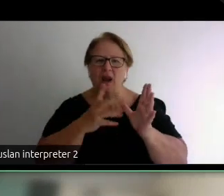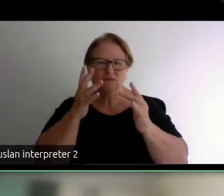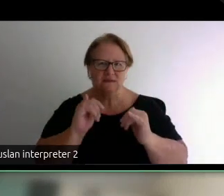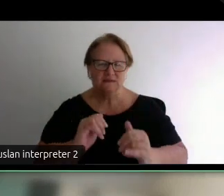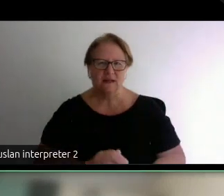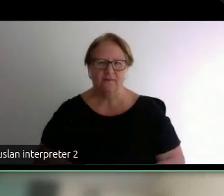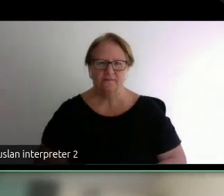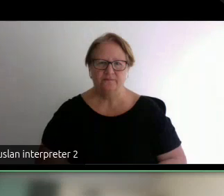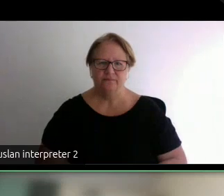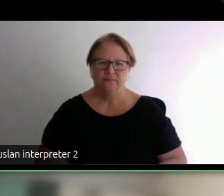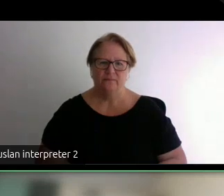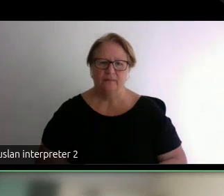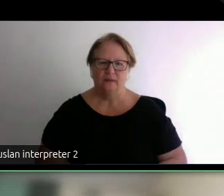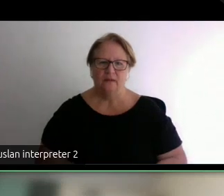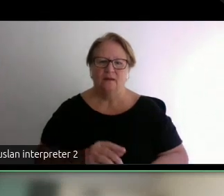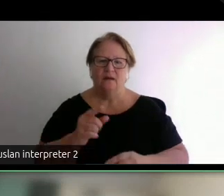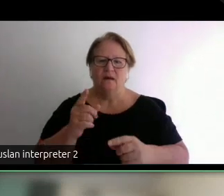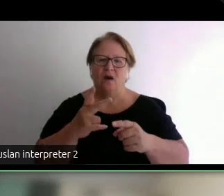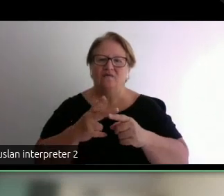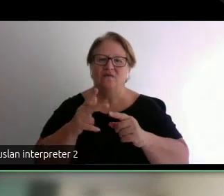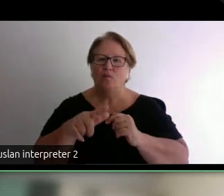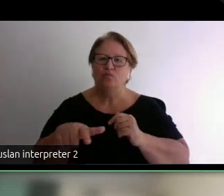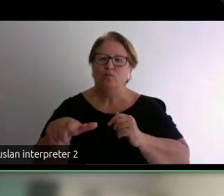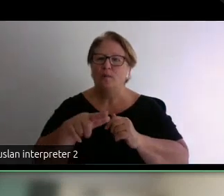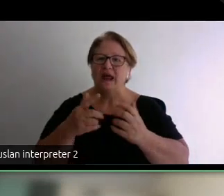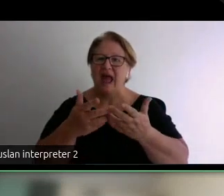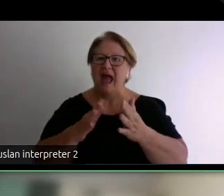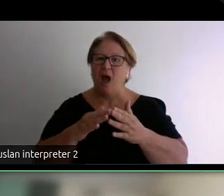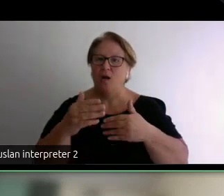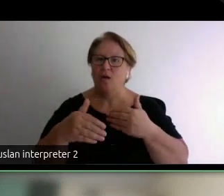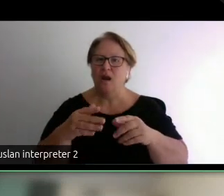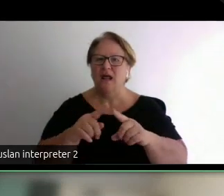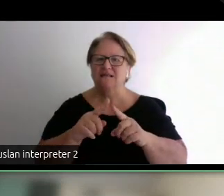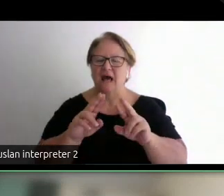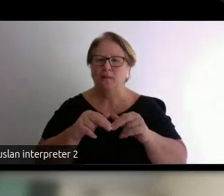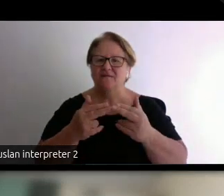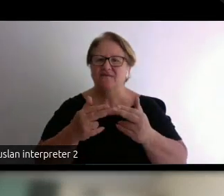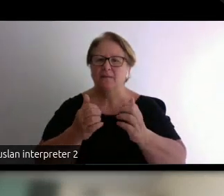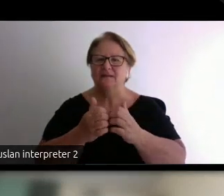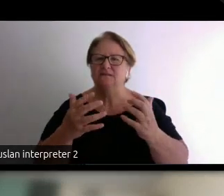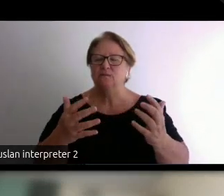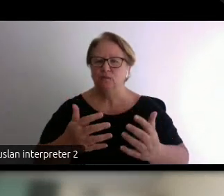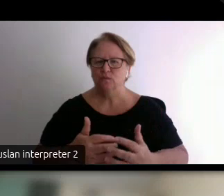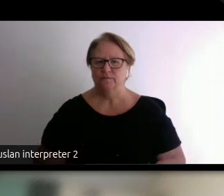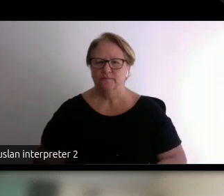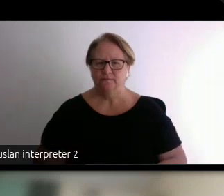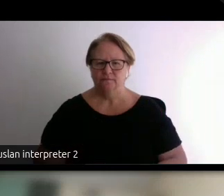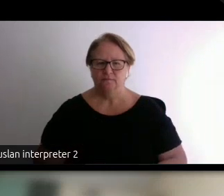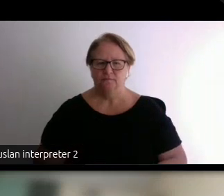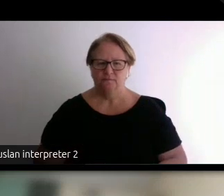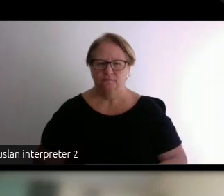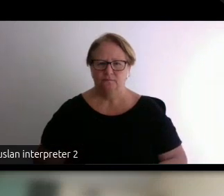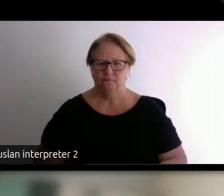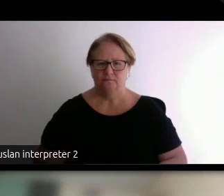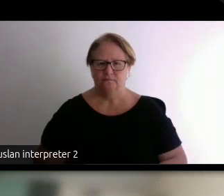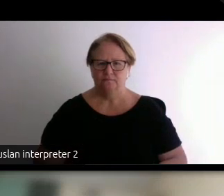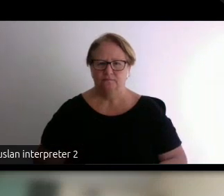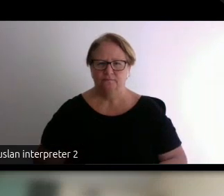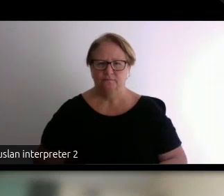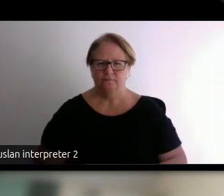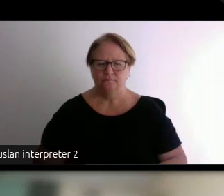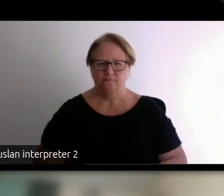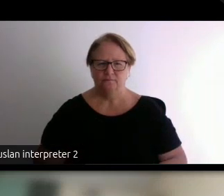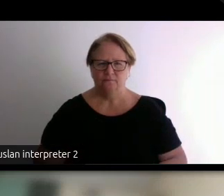formats for property conferences are the same as for family dispute resolution conferences.